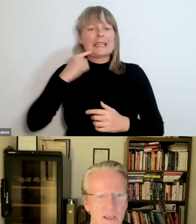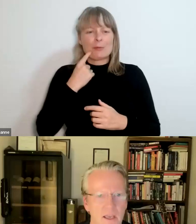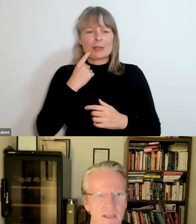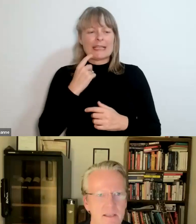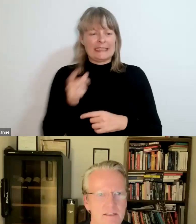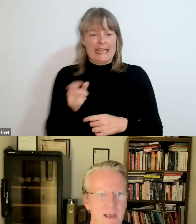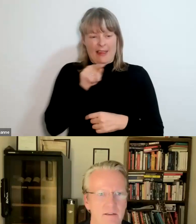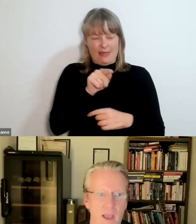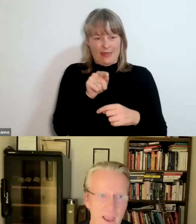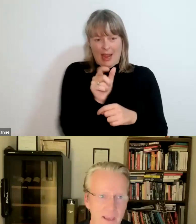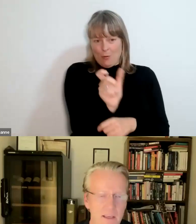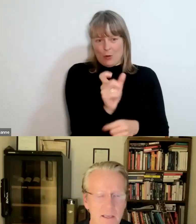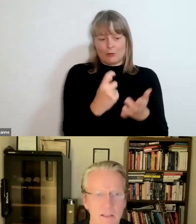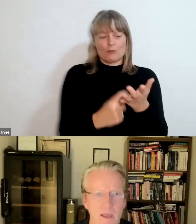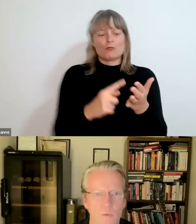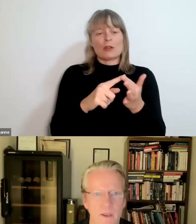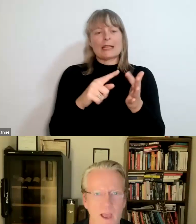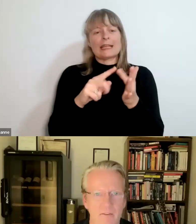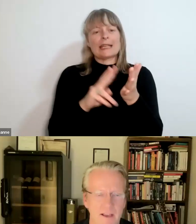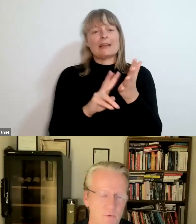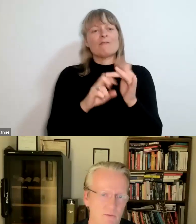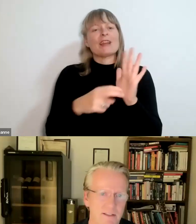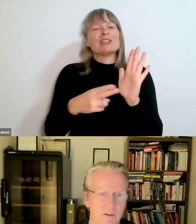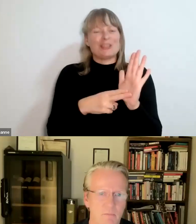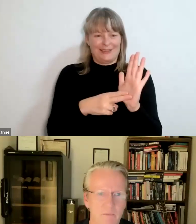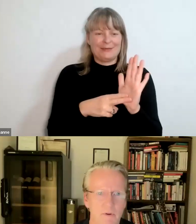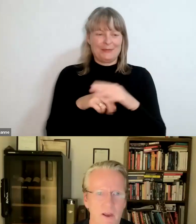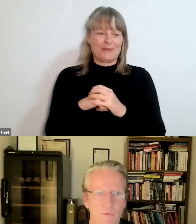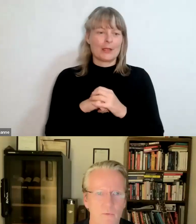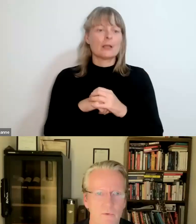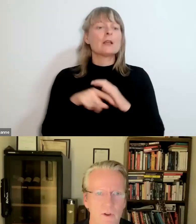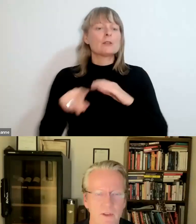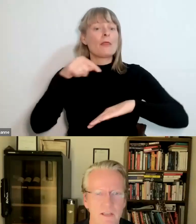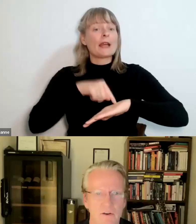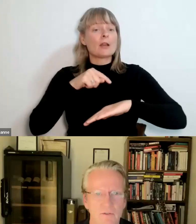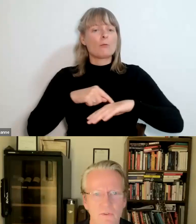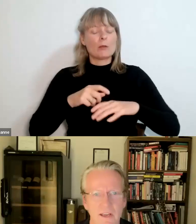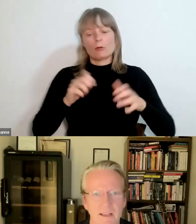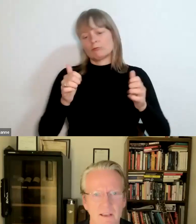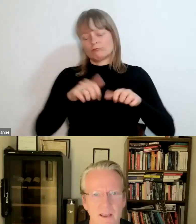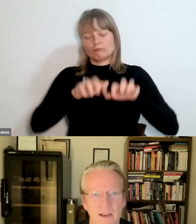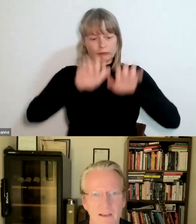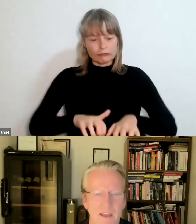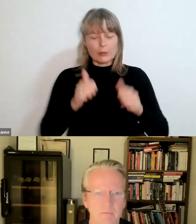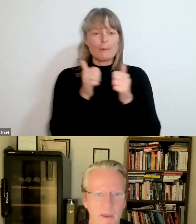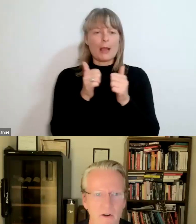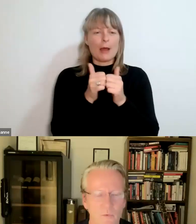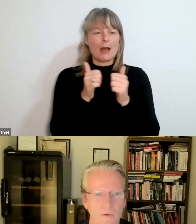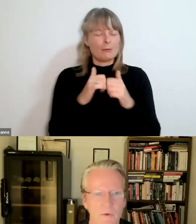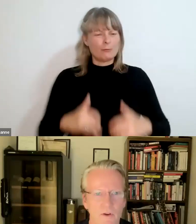we have been trying to reform schools for so long. And I think one reason we need to think differently through this